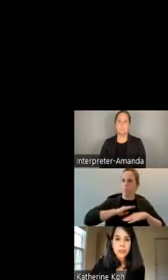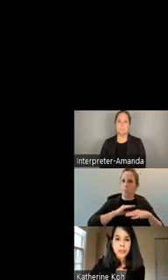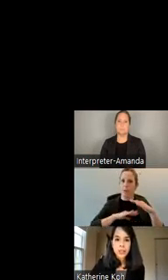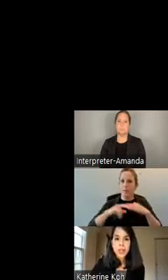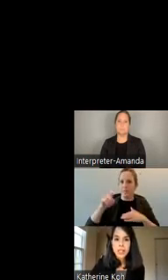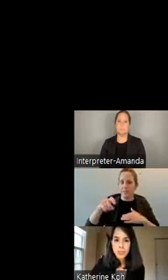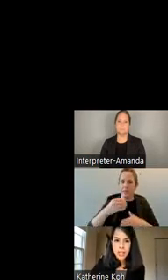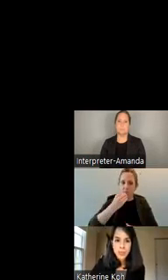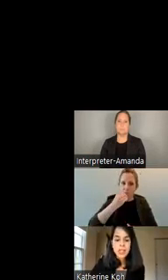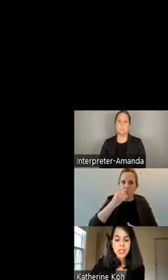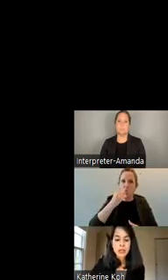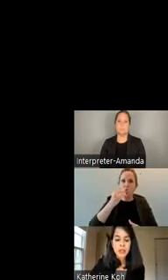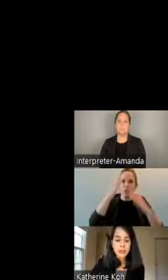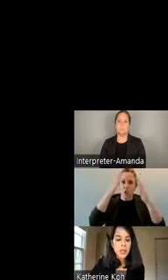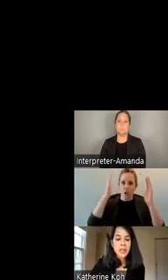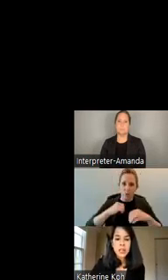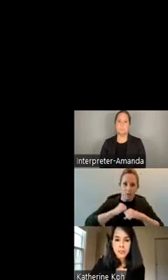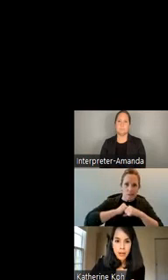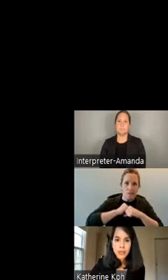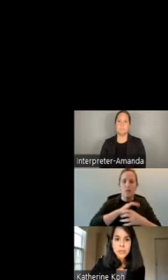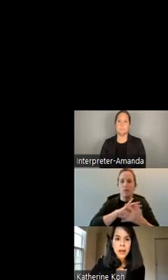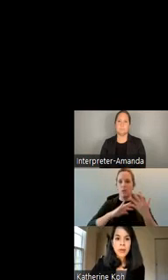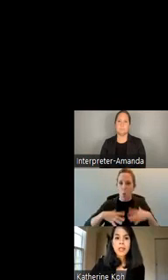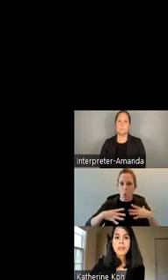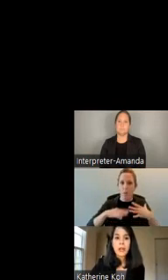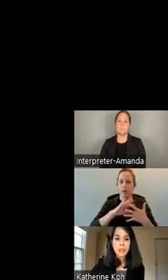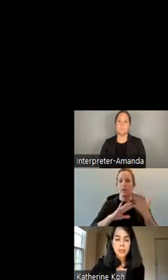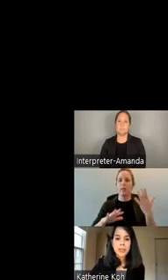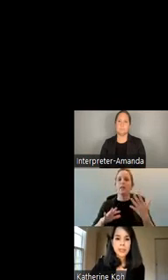clothing so case management needs are often their first priority followed by physical